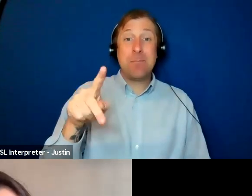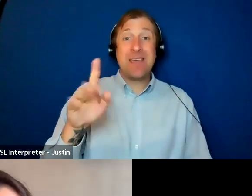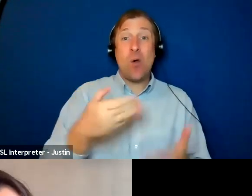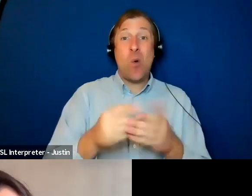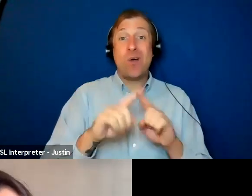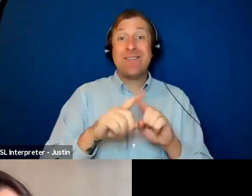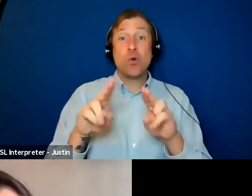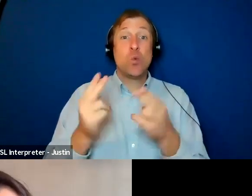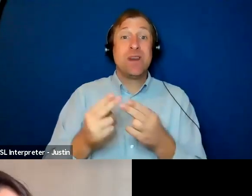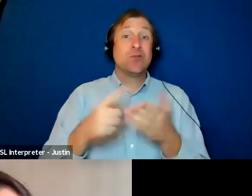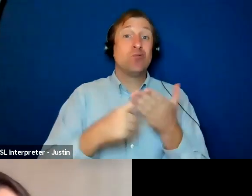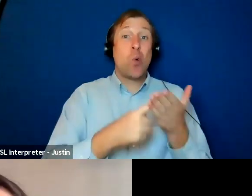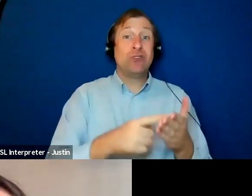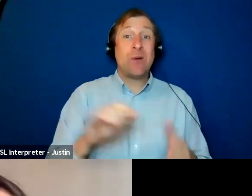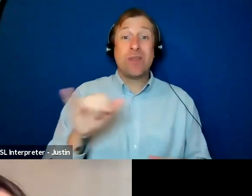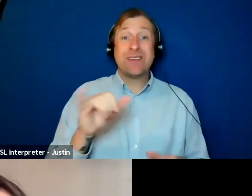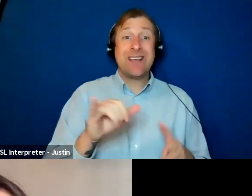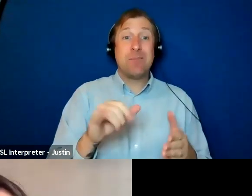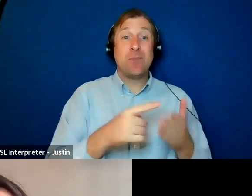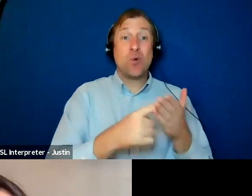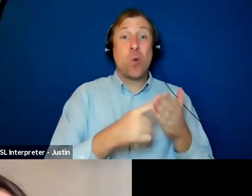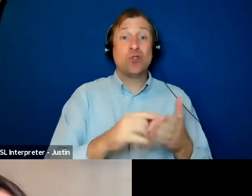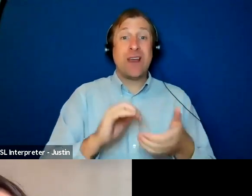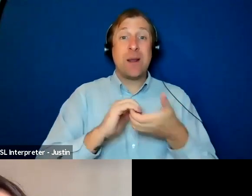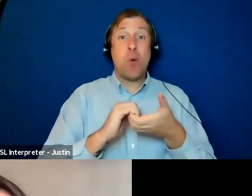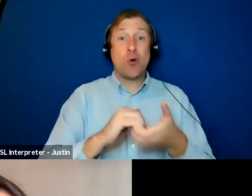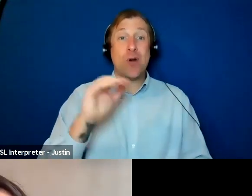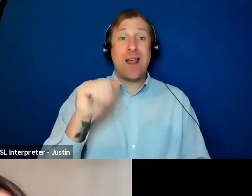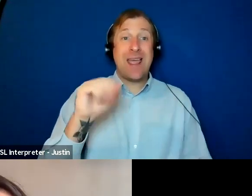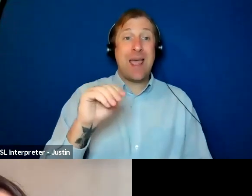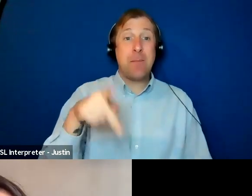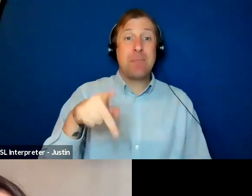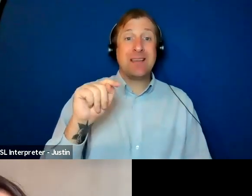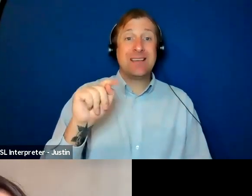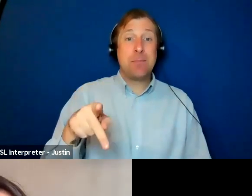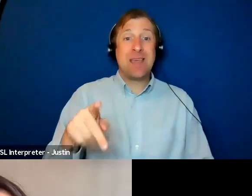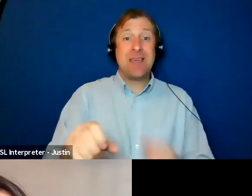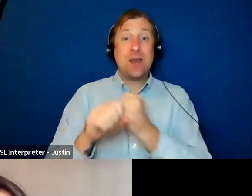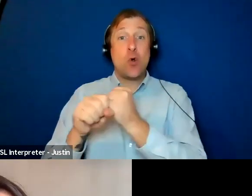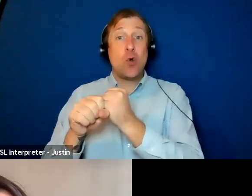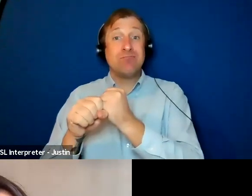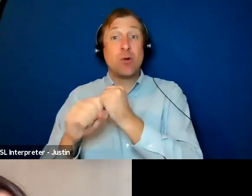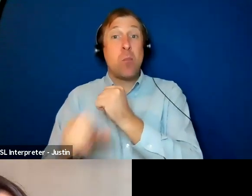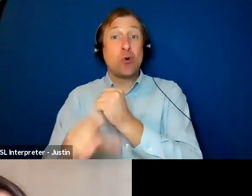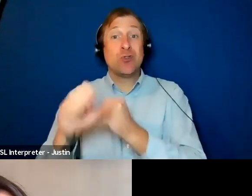we all negotiate with the same negotiating partner, which is the AMPTP. In commercials, SAG-AFTRA negotiates with one entity,